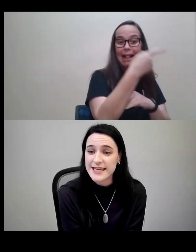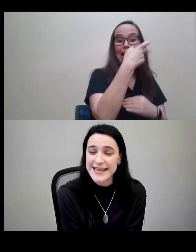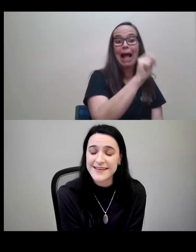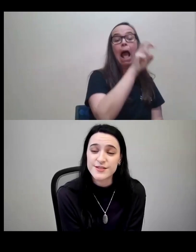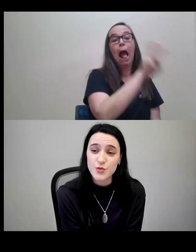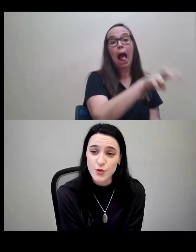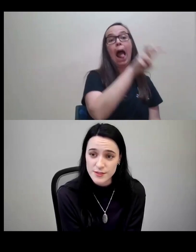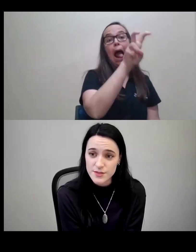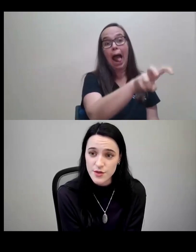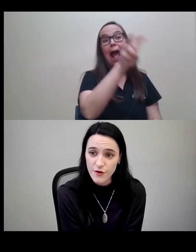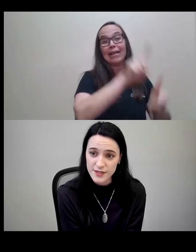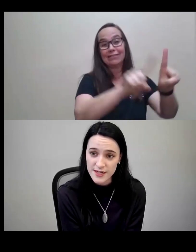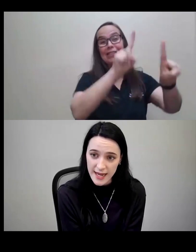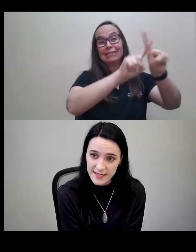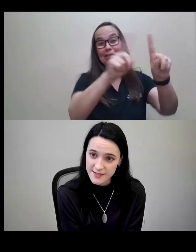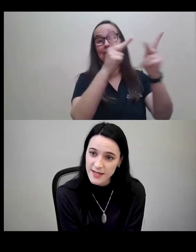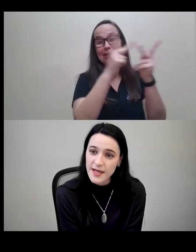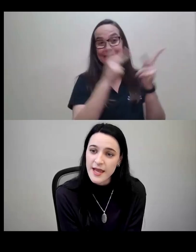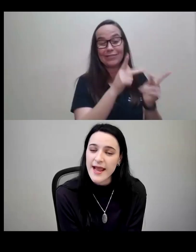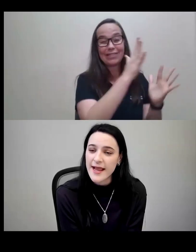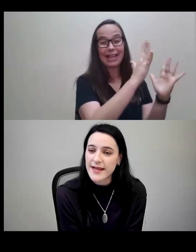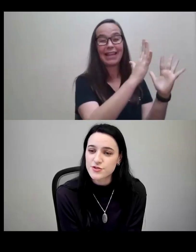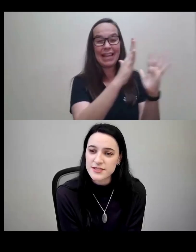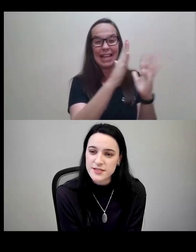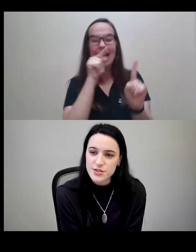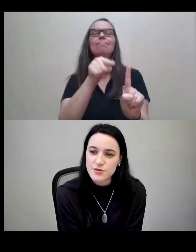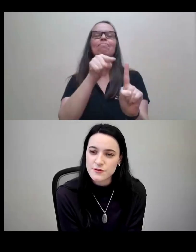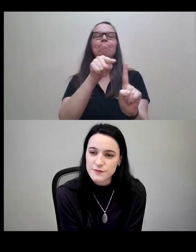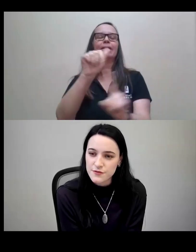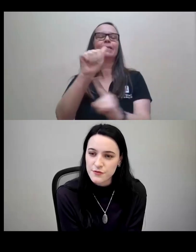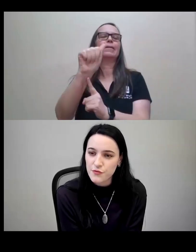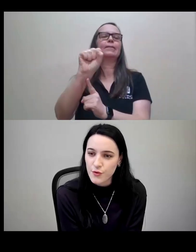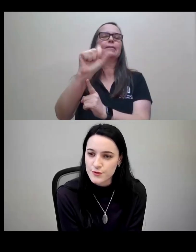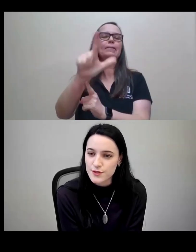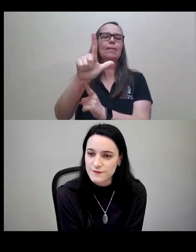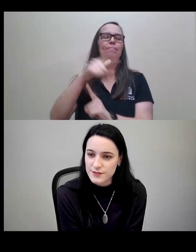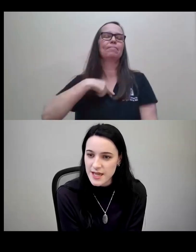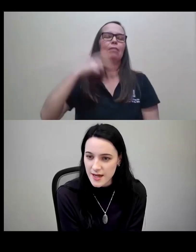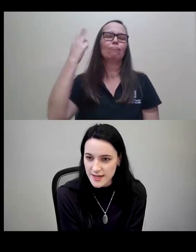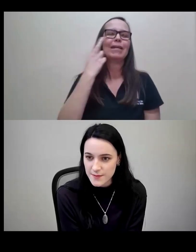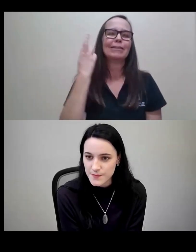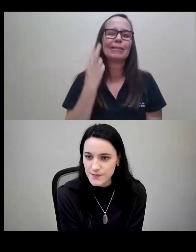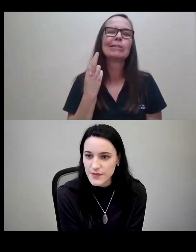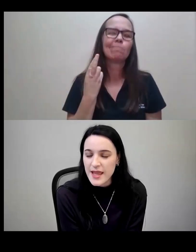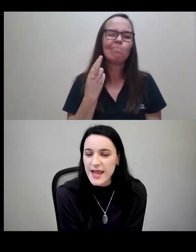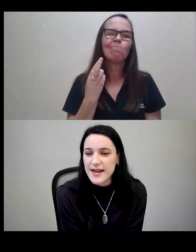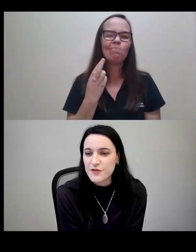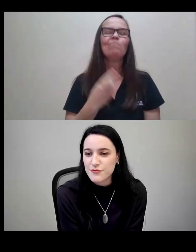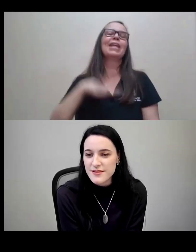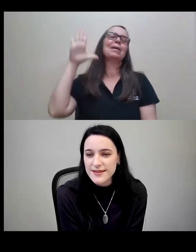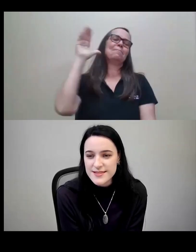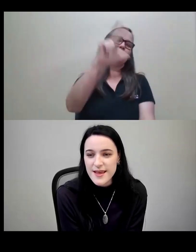working in the dorms overnight and transitioned to a few different roles over time and I realized